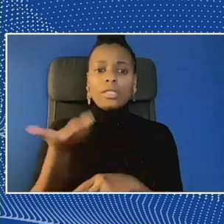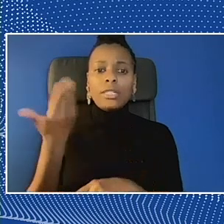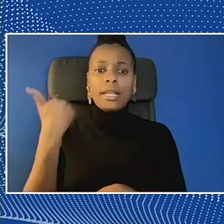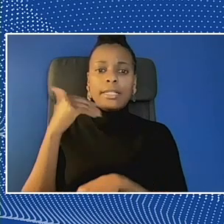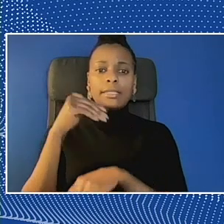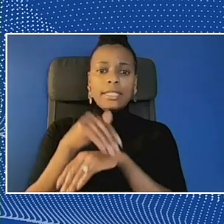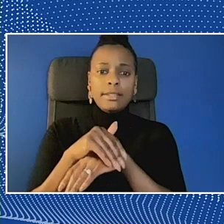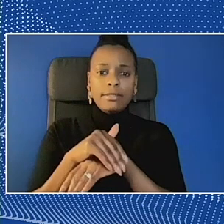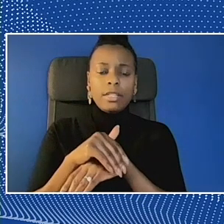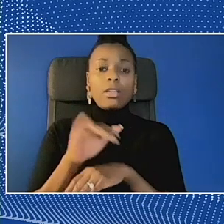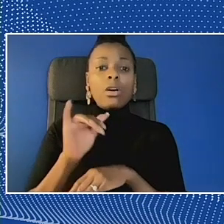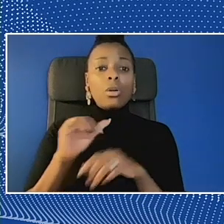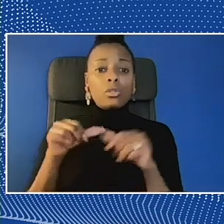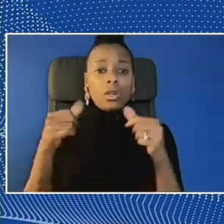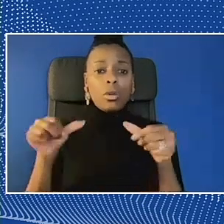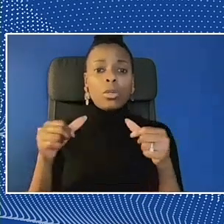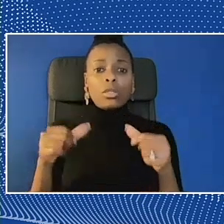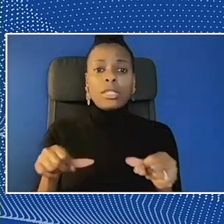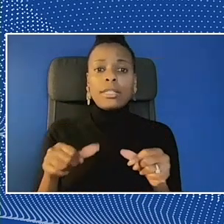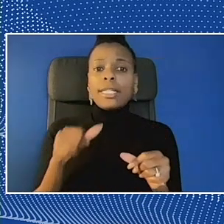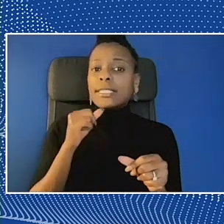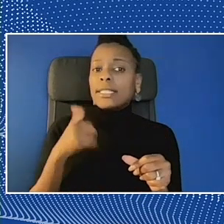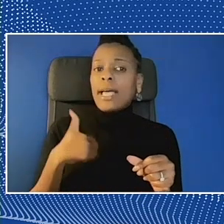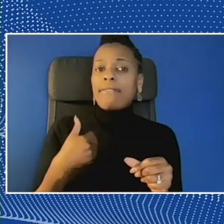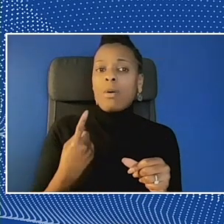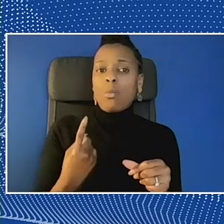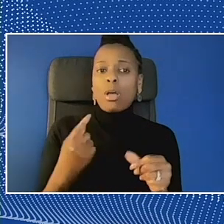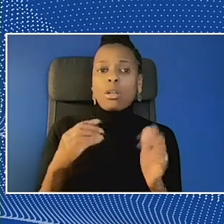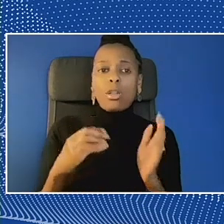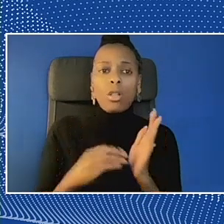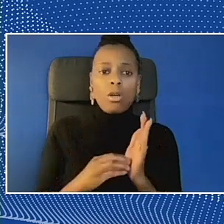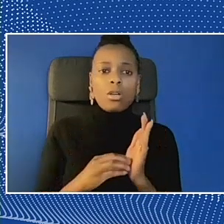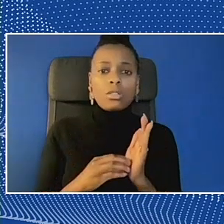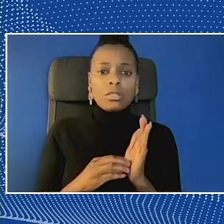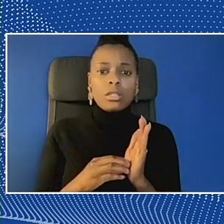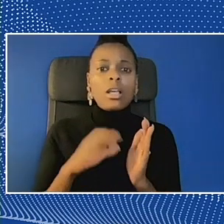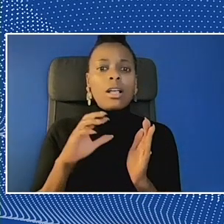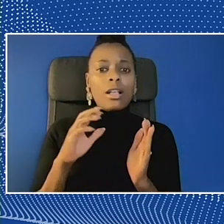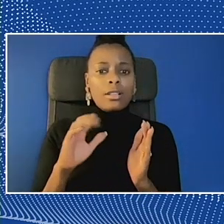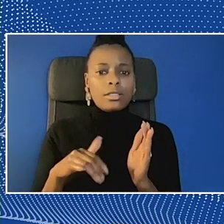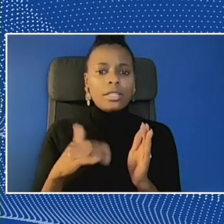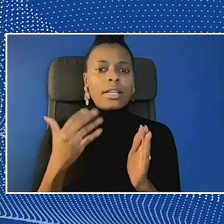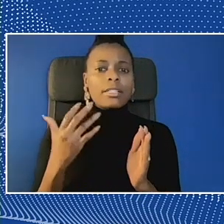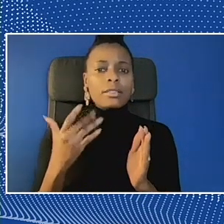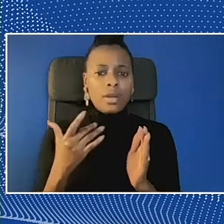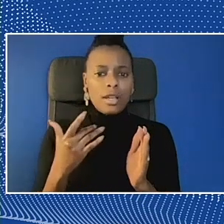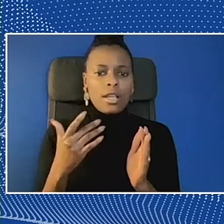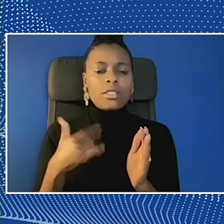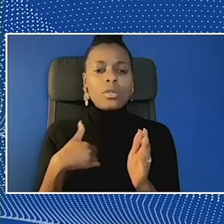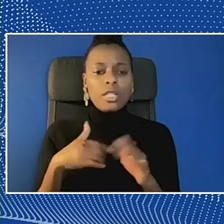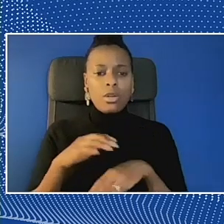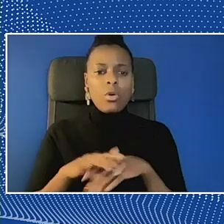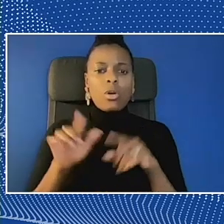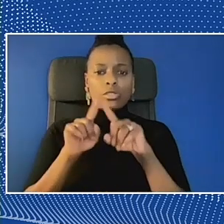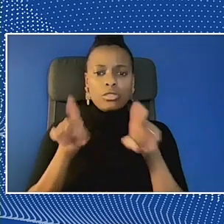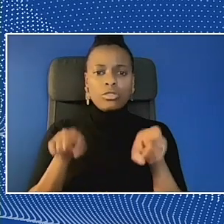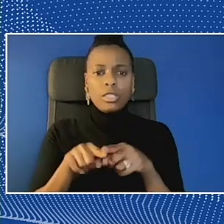posted that inadvertently left out that clause. So that's why you got- we did it on screen so that we could address it with you guys this morning.